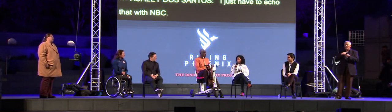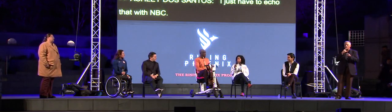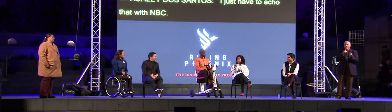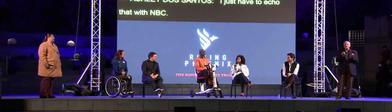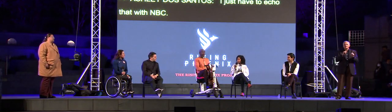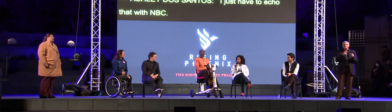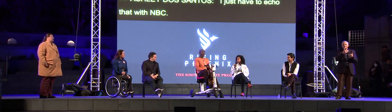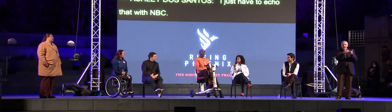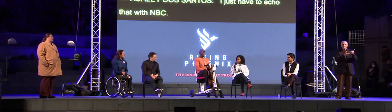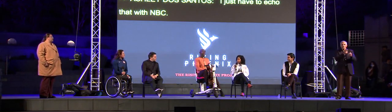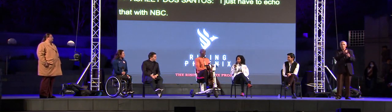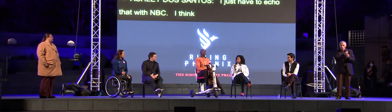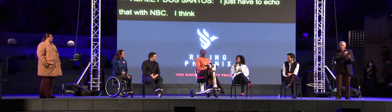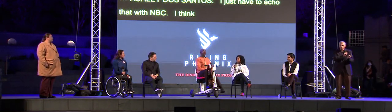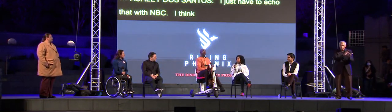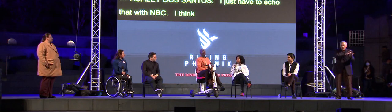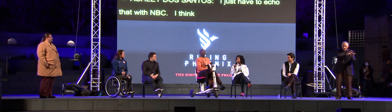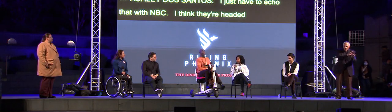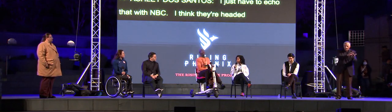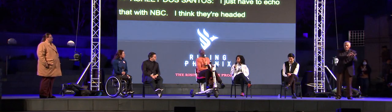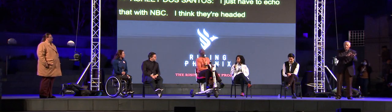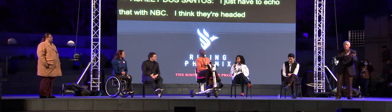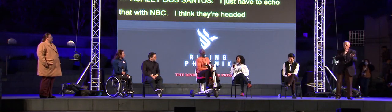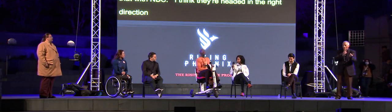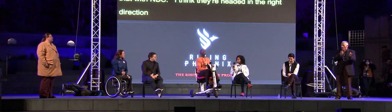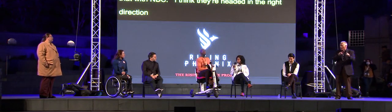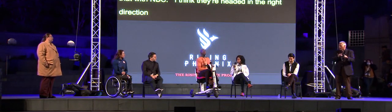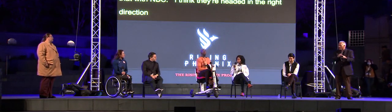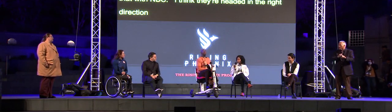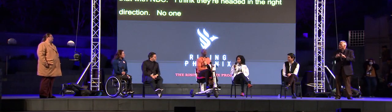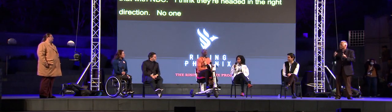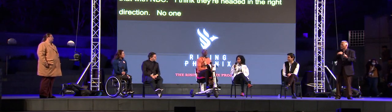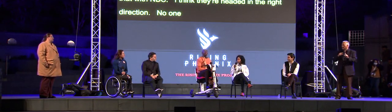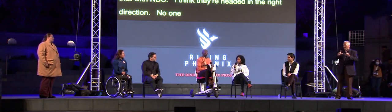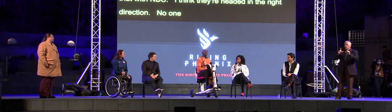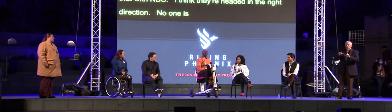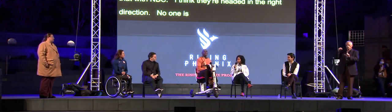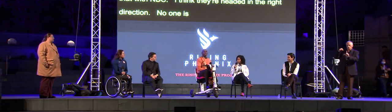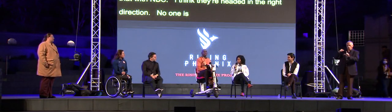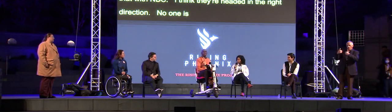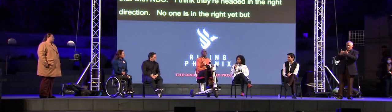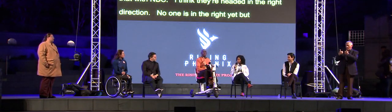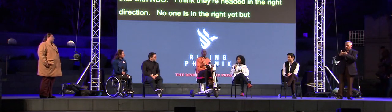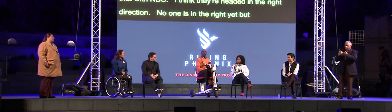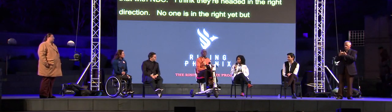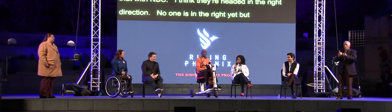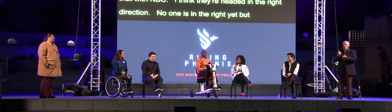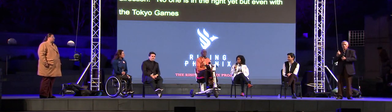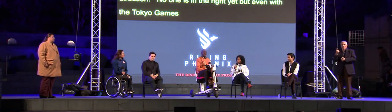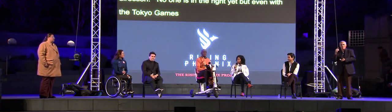No one has gotten it right yet, but I think, even with the Tokyo games, there were 1,100 hours of coverage.